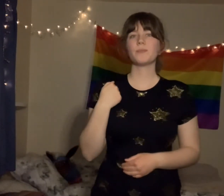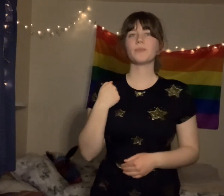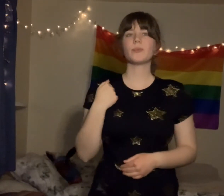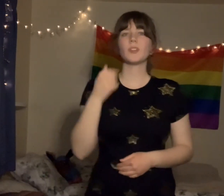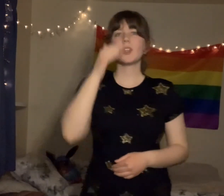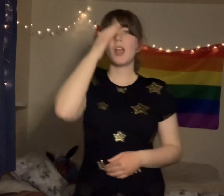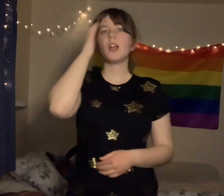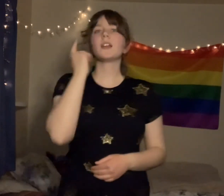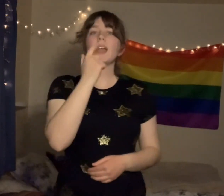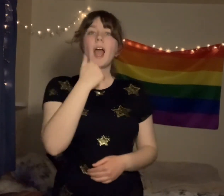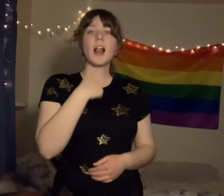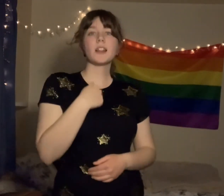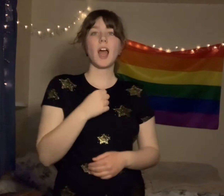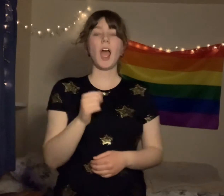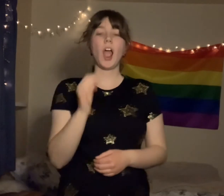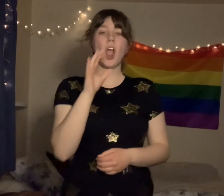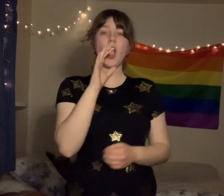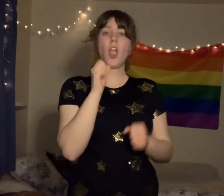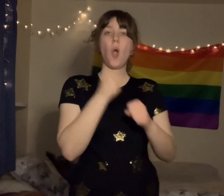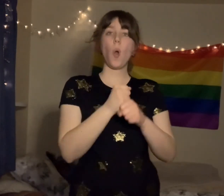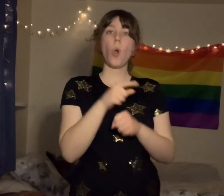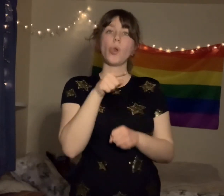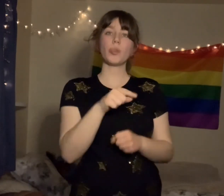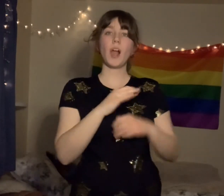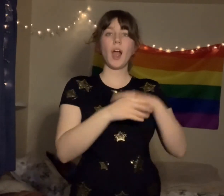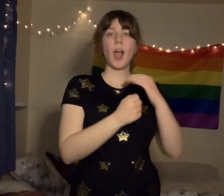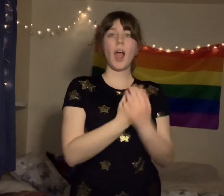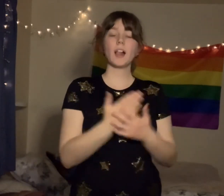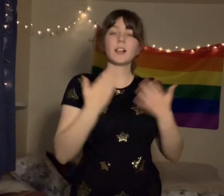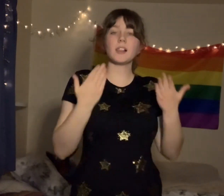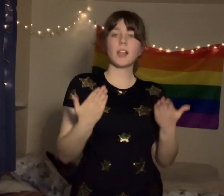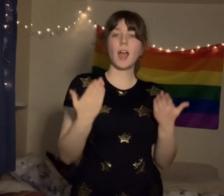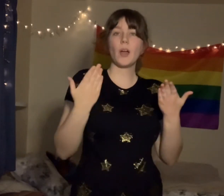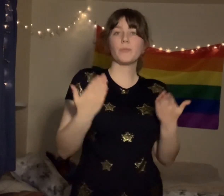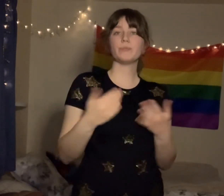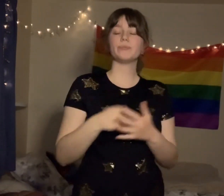Can I hold that hand now?